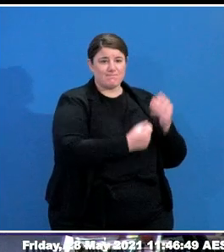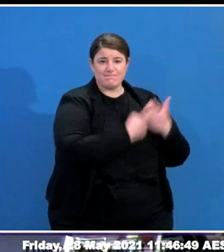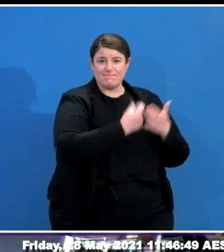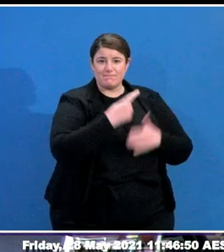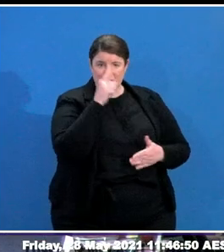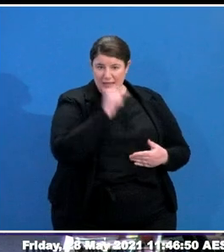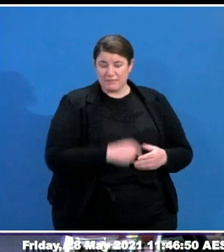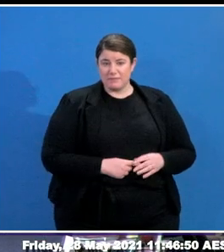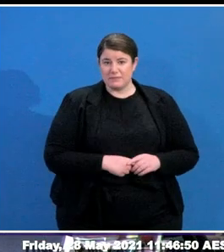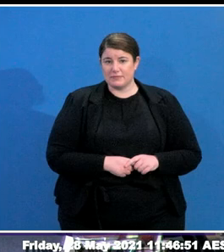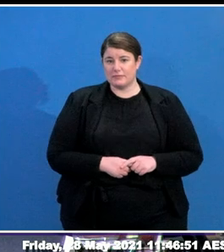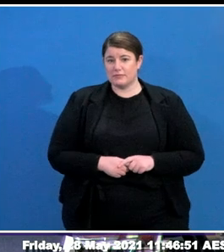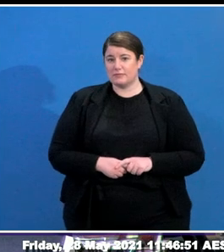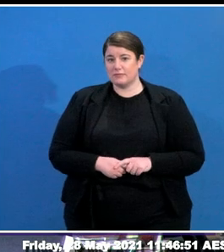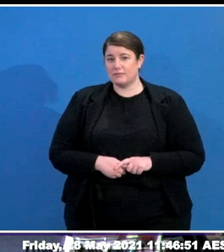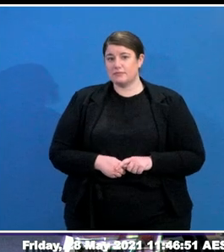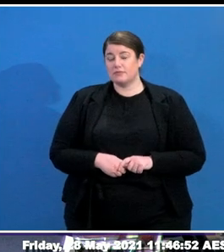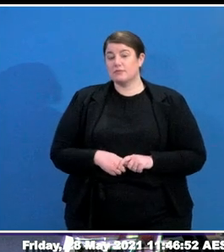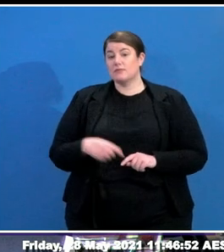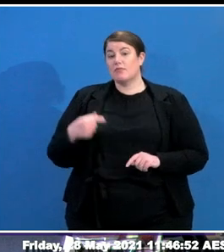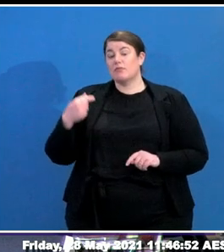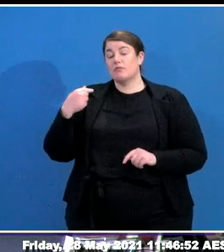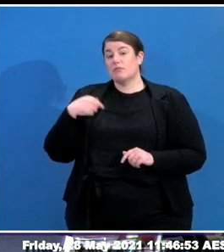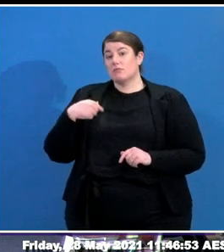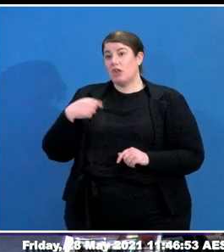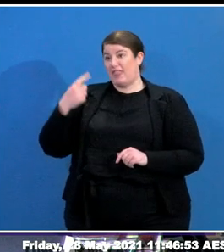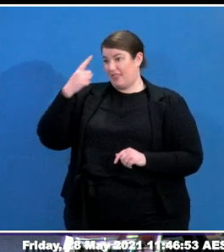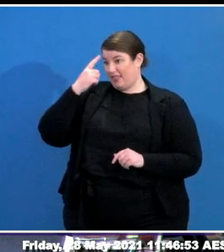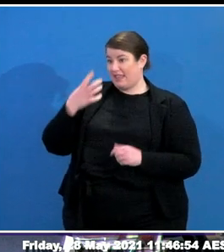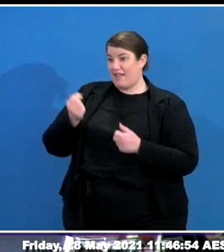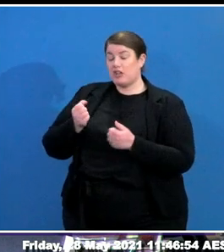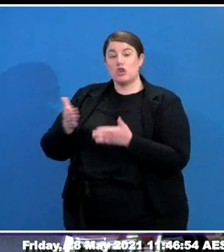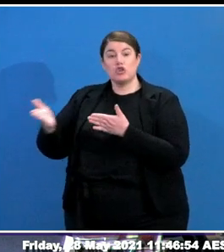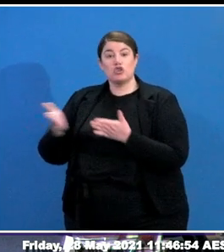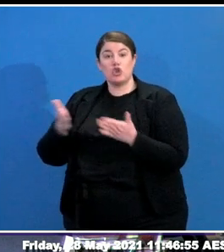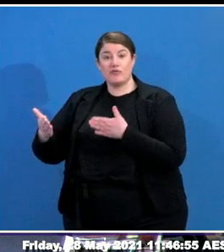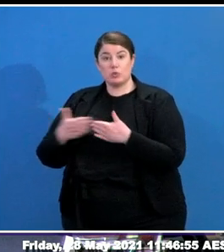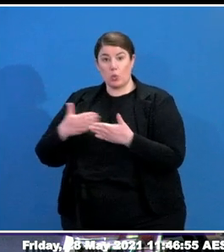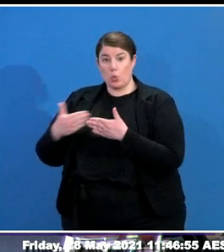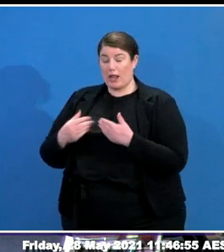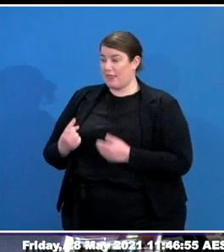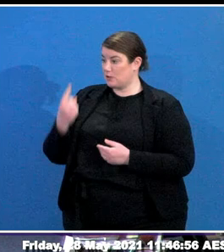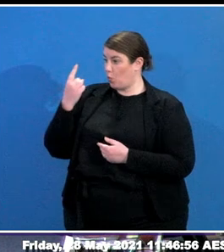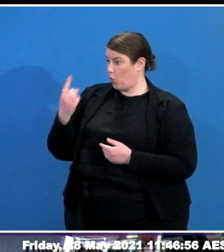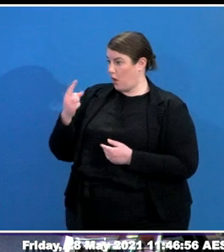I think that having a service coordinator that is the sole point or